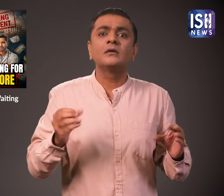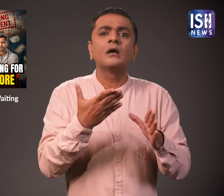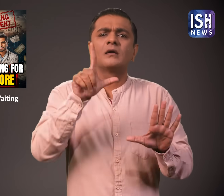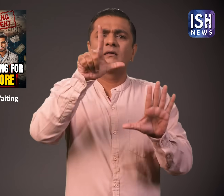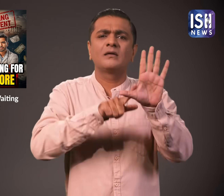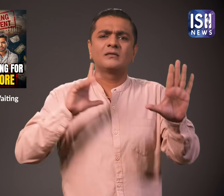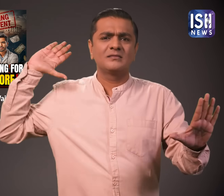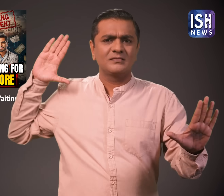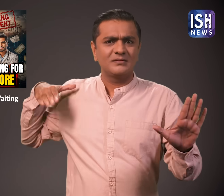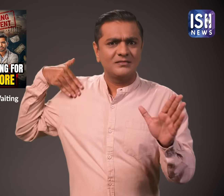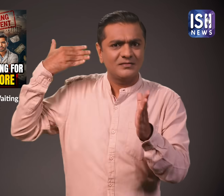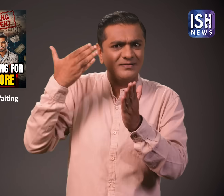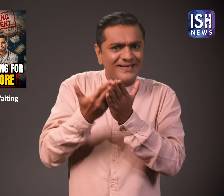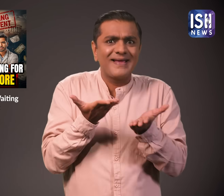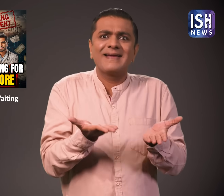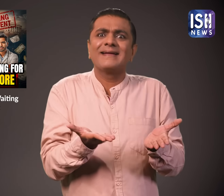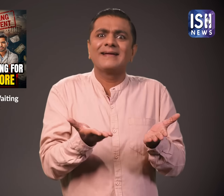This scheme has now completed seven years.